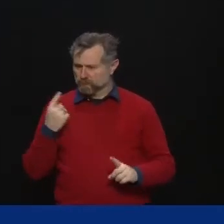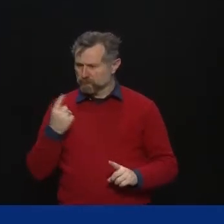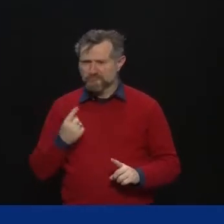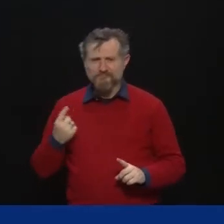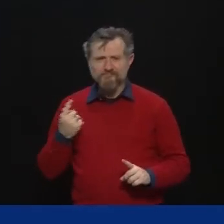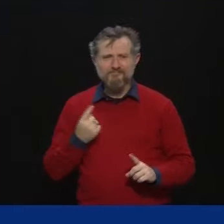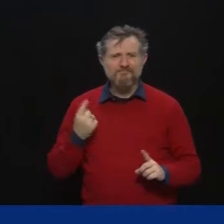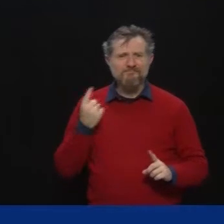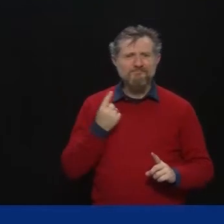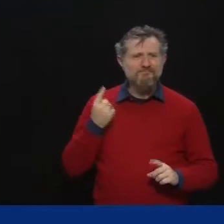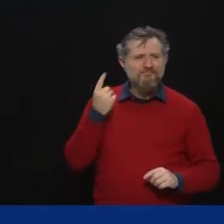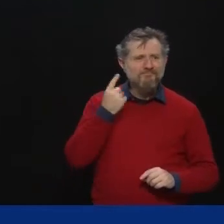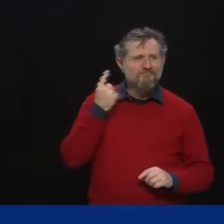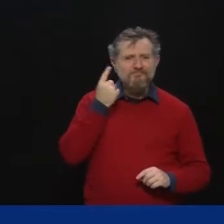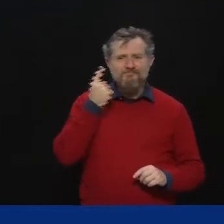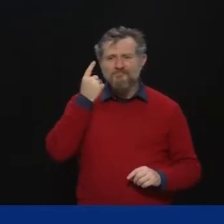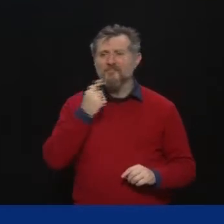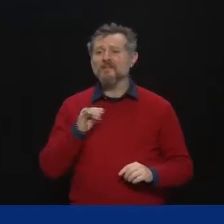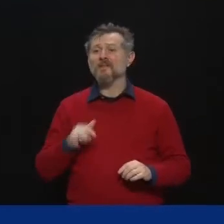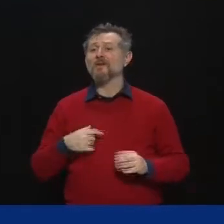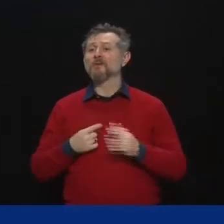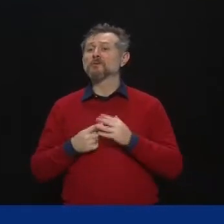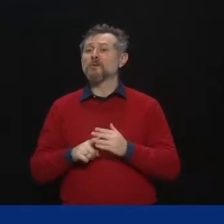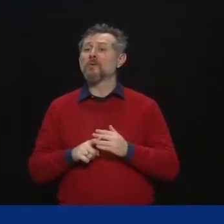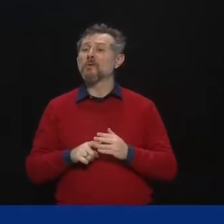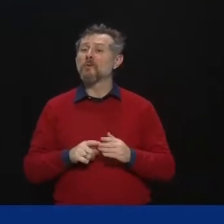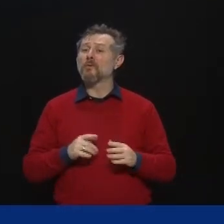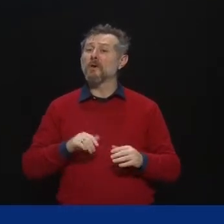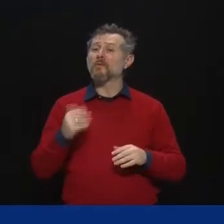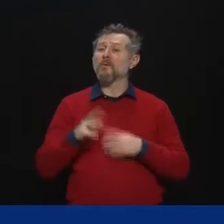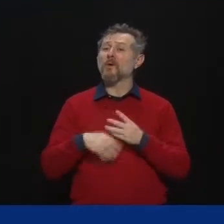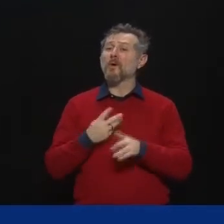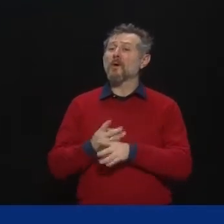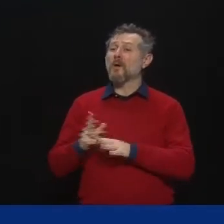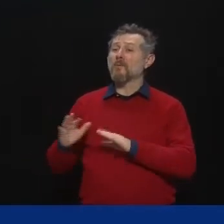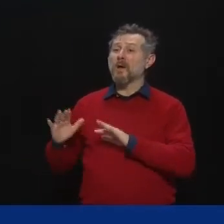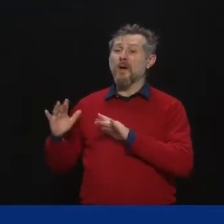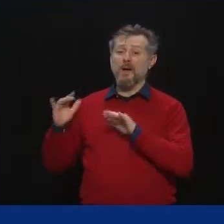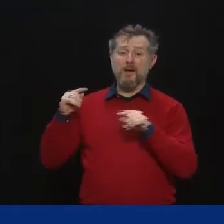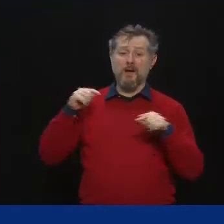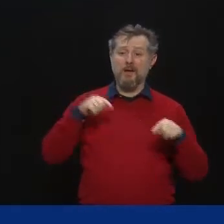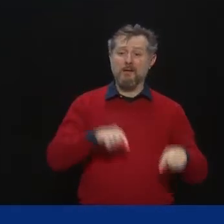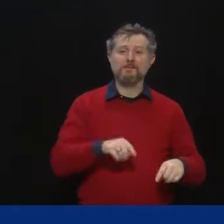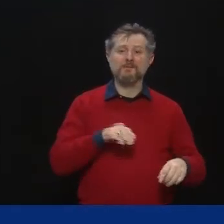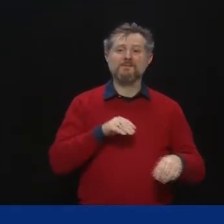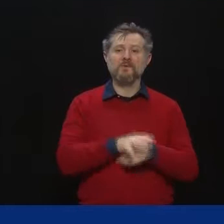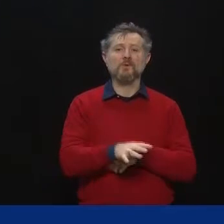TO 23,000 THIS MONDAY, SO THAT IS A VERY HIGH SPIKE IN CASES. WE HAVE BEEN WATCHING THIS CLOSELY, JUST WHAT WE HAVE BEEN